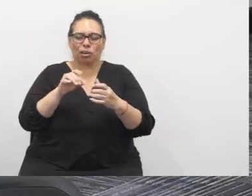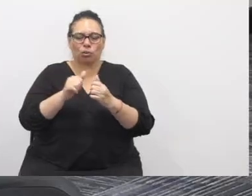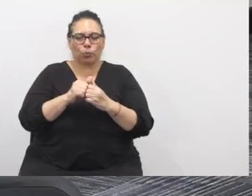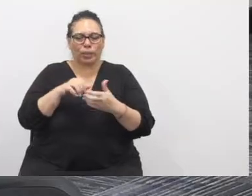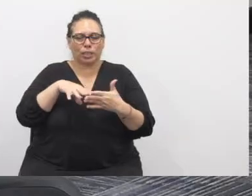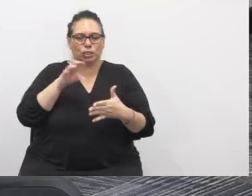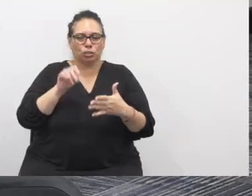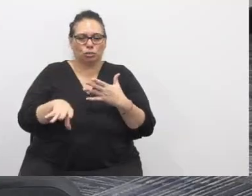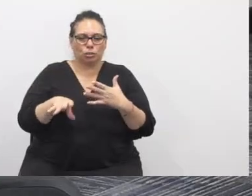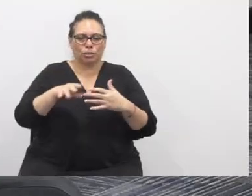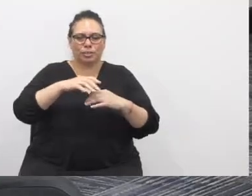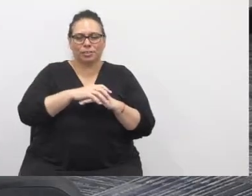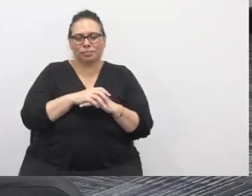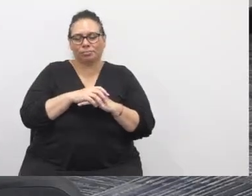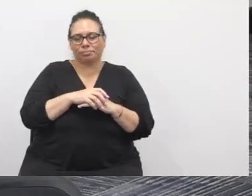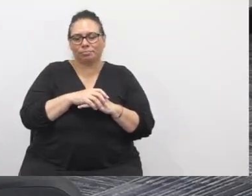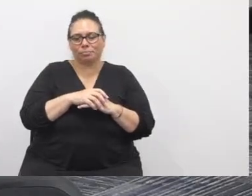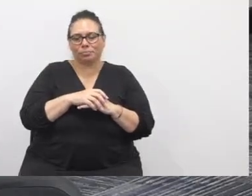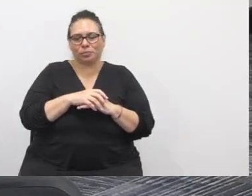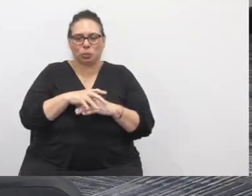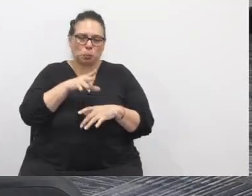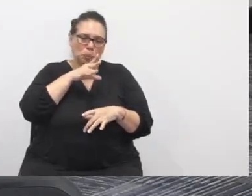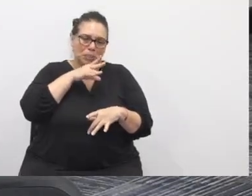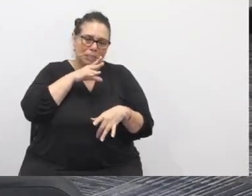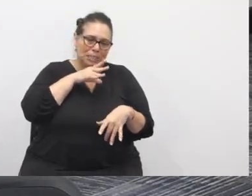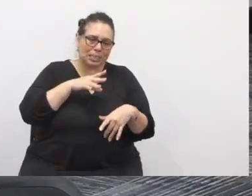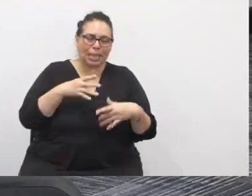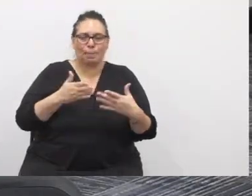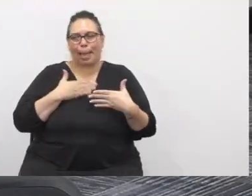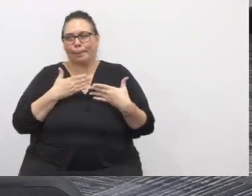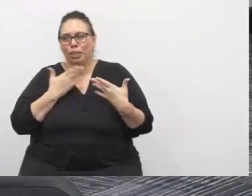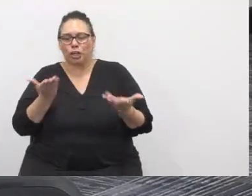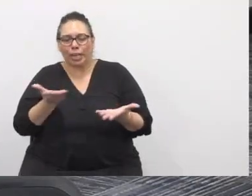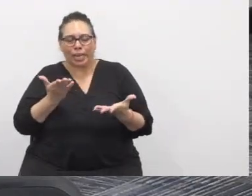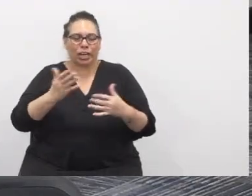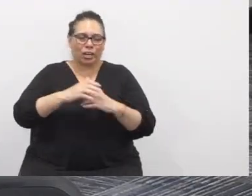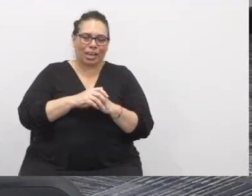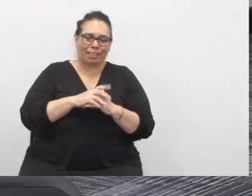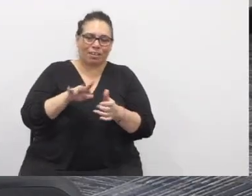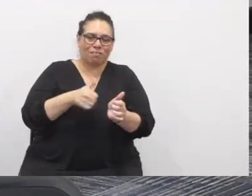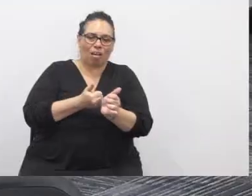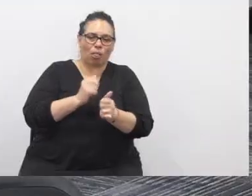and kind of giving them a little pep talk in the morning, glad you're here, and then also following up in the afternoon.